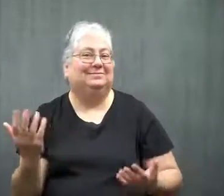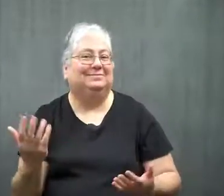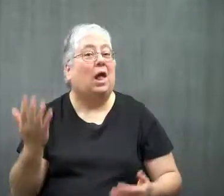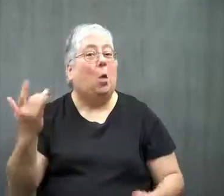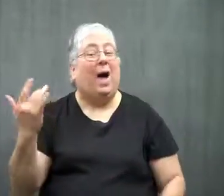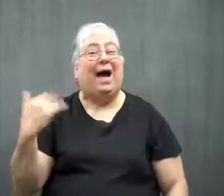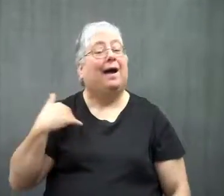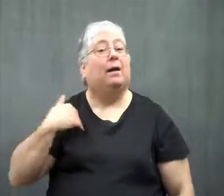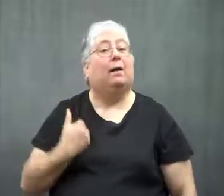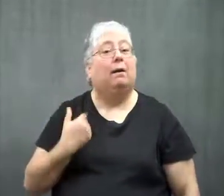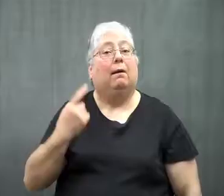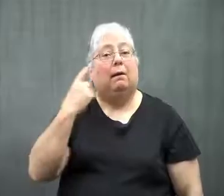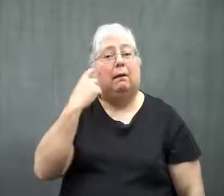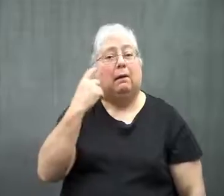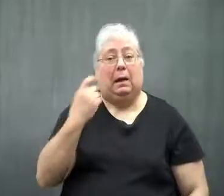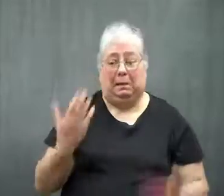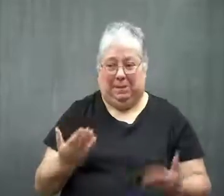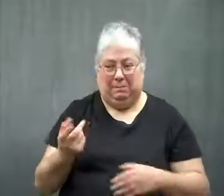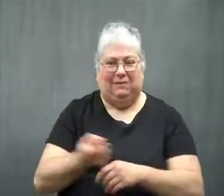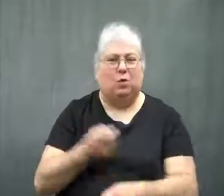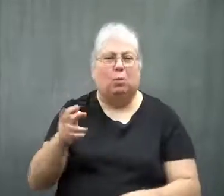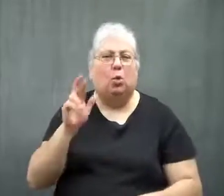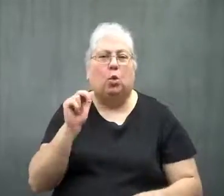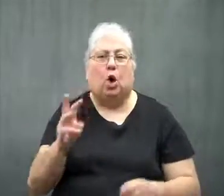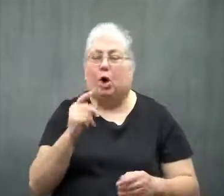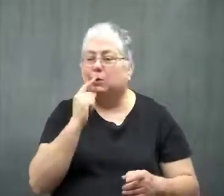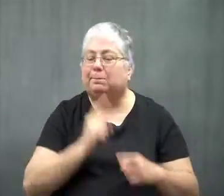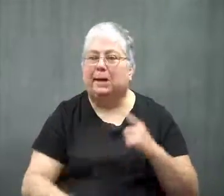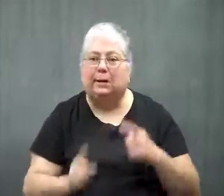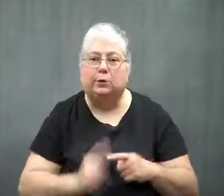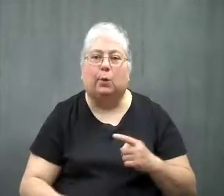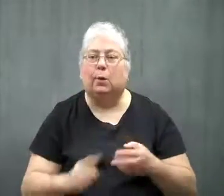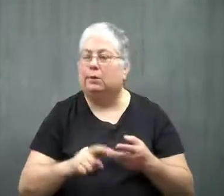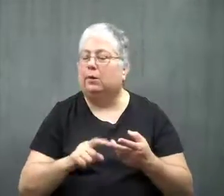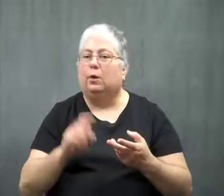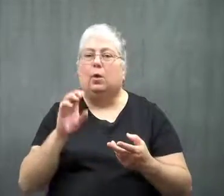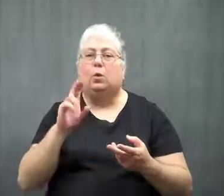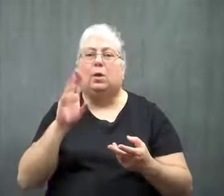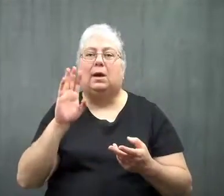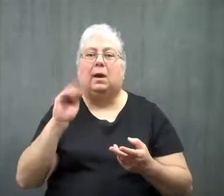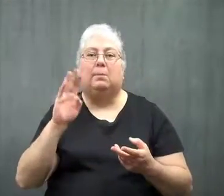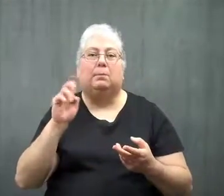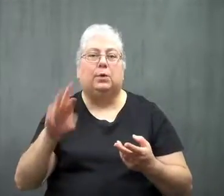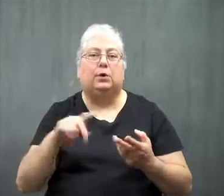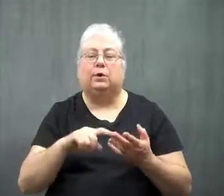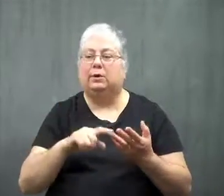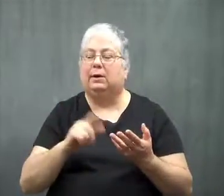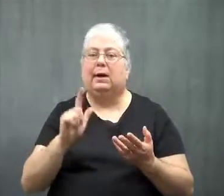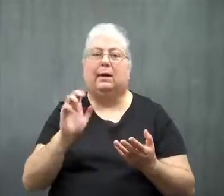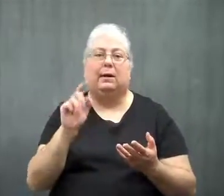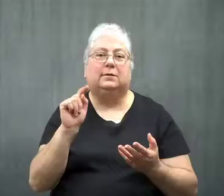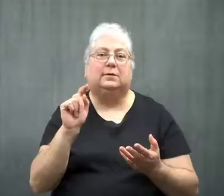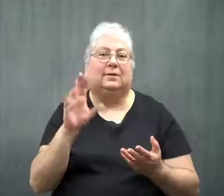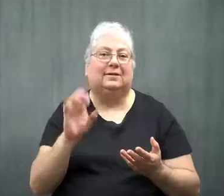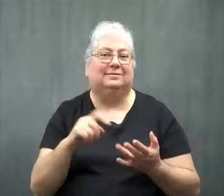It's believed it may be from a vegetable such as raw tomatoes, cucumbers or lettuce.